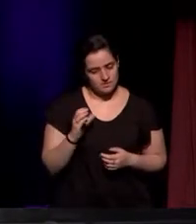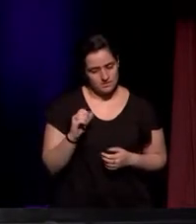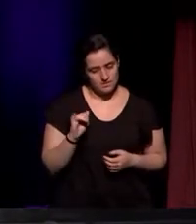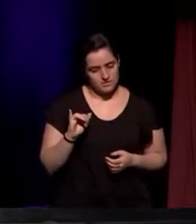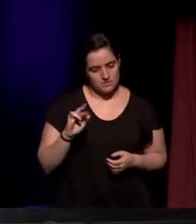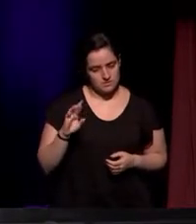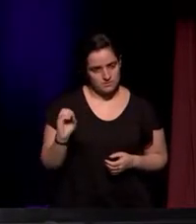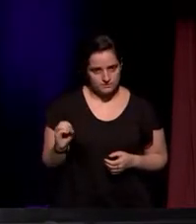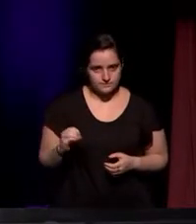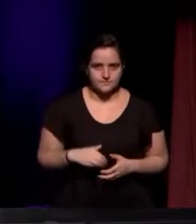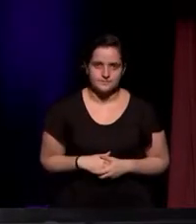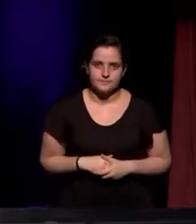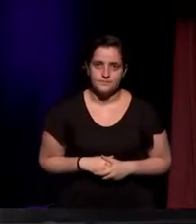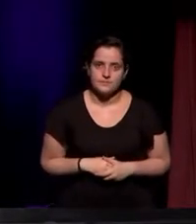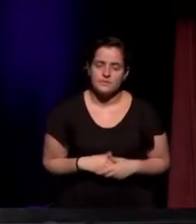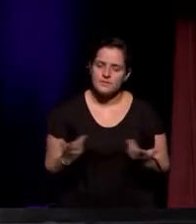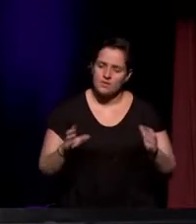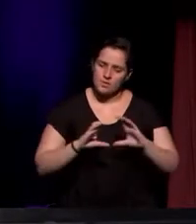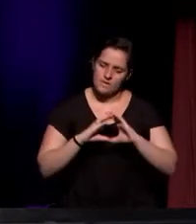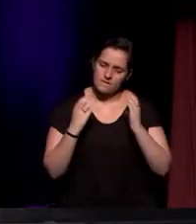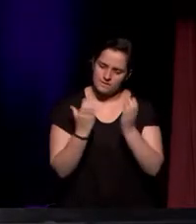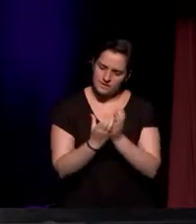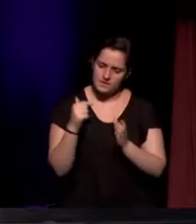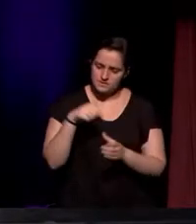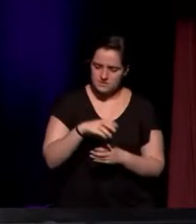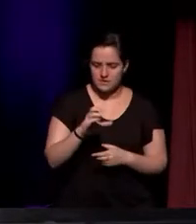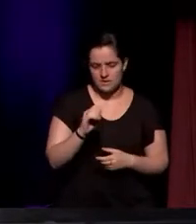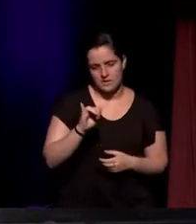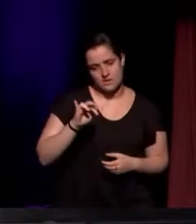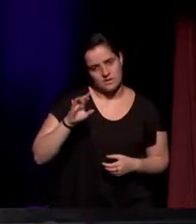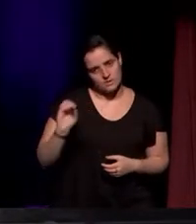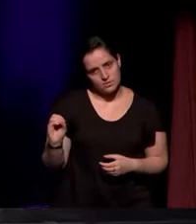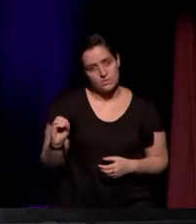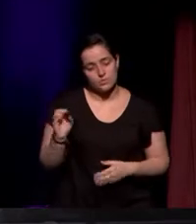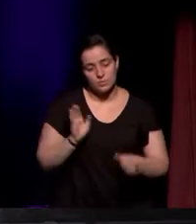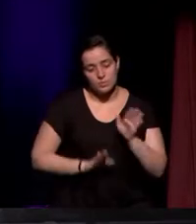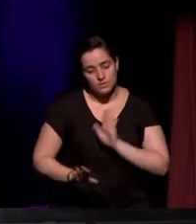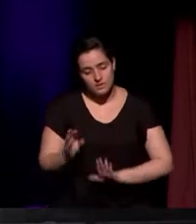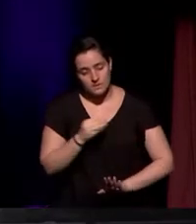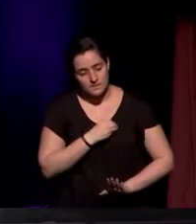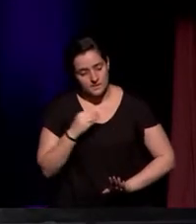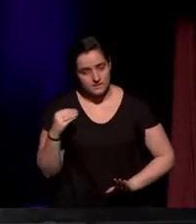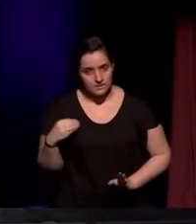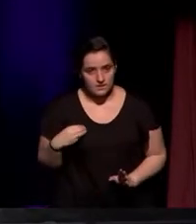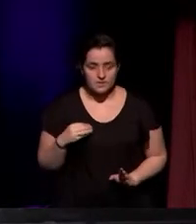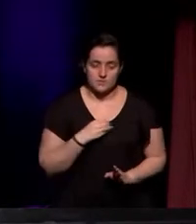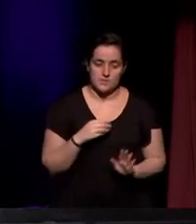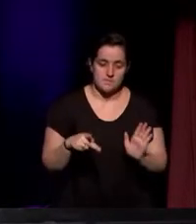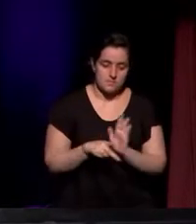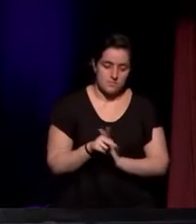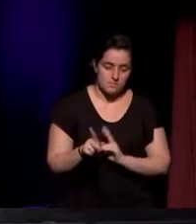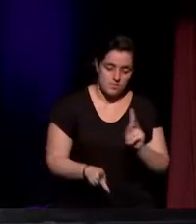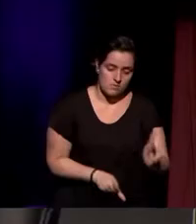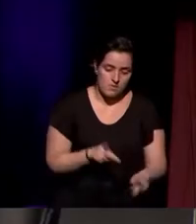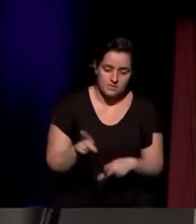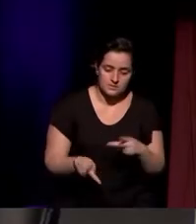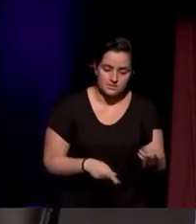And at the Cairo Conference, medical care for disadvantaged populations,